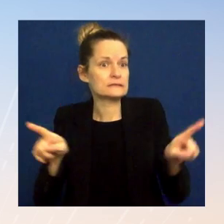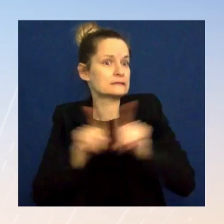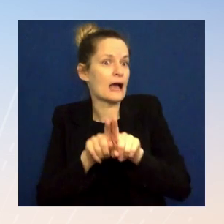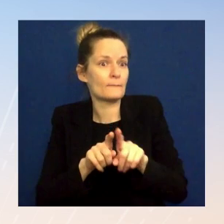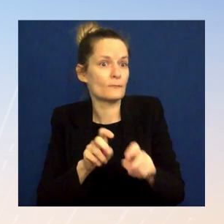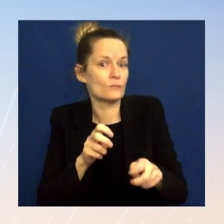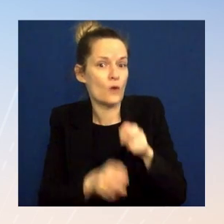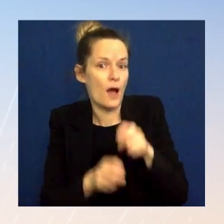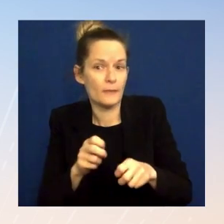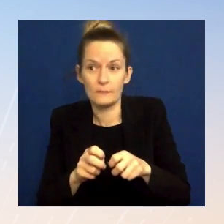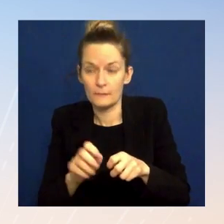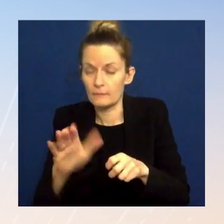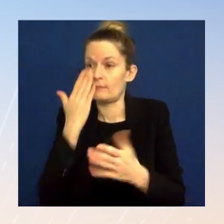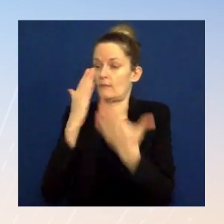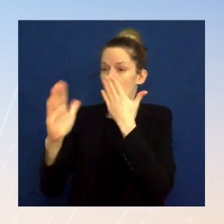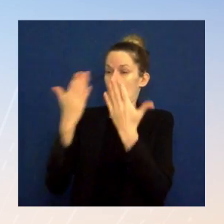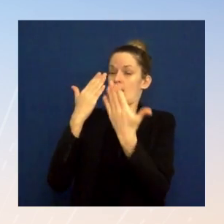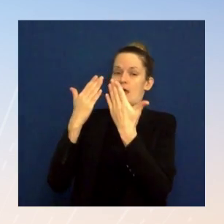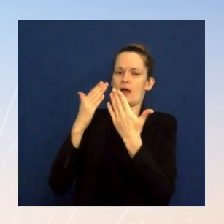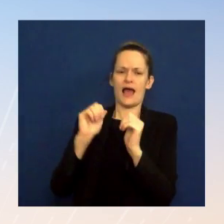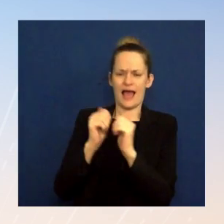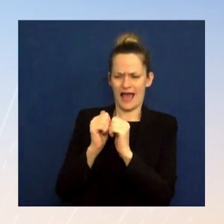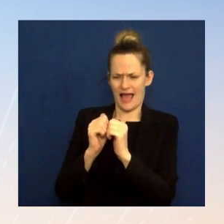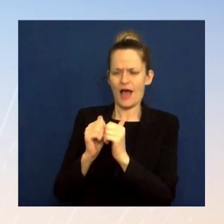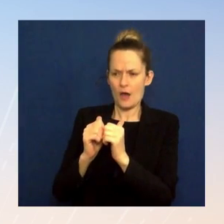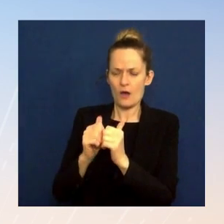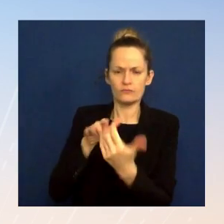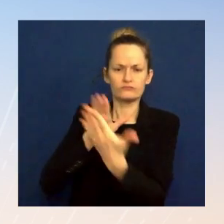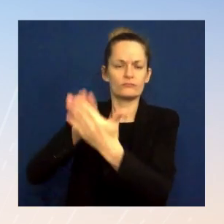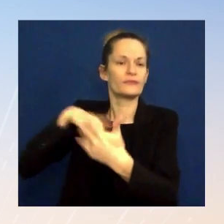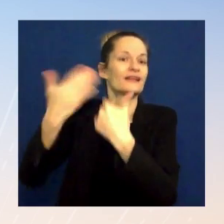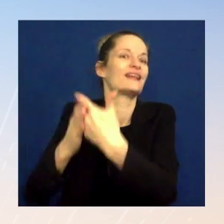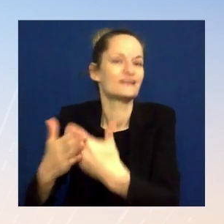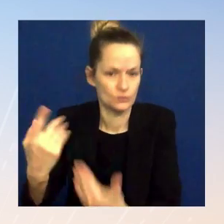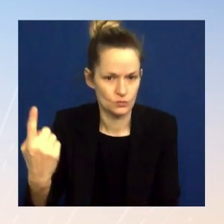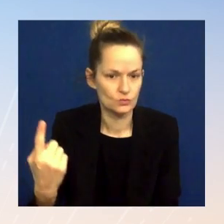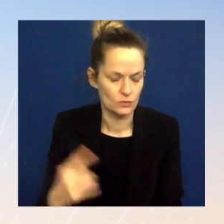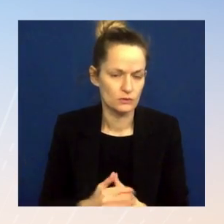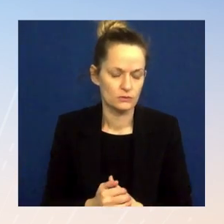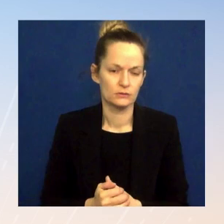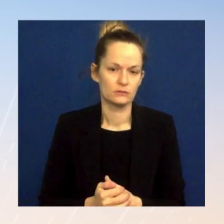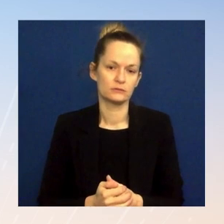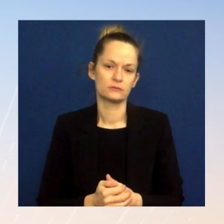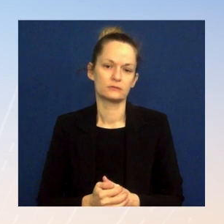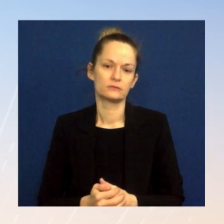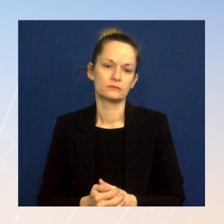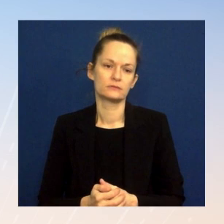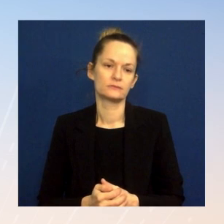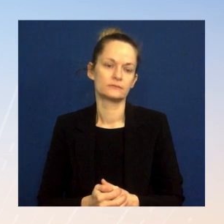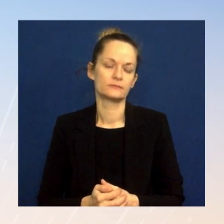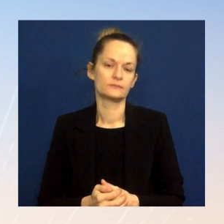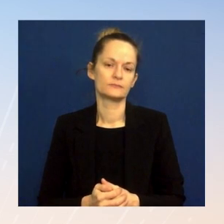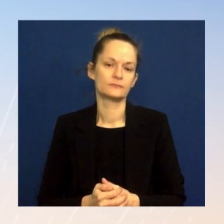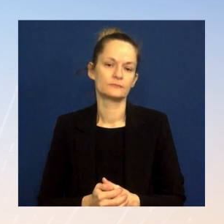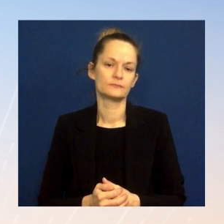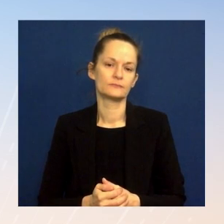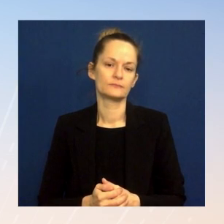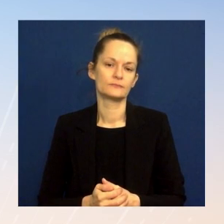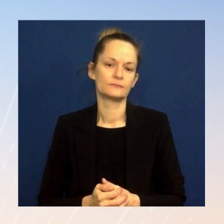The Press: Hi, Jake. Thank you for doing this. On the Pope, real quick, is that a -- do we characterize as a formal visit or a personal visit?